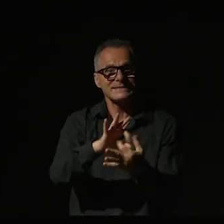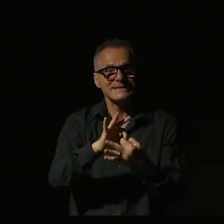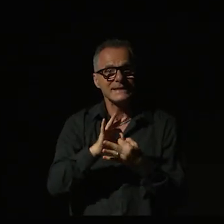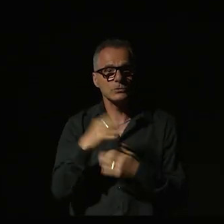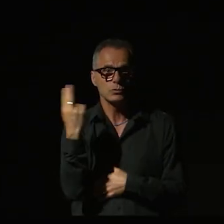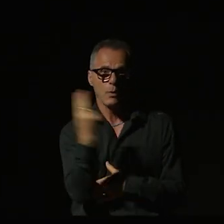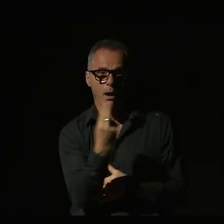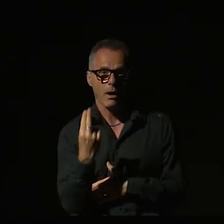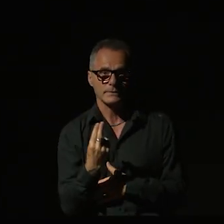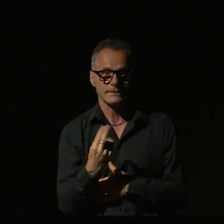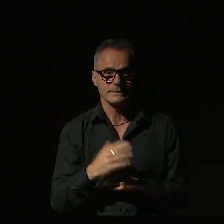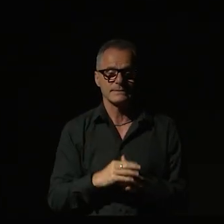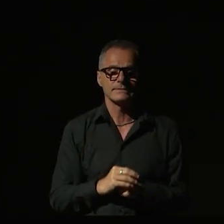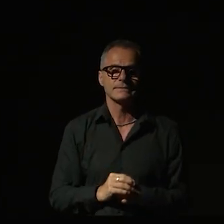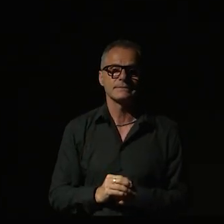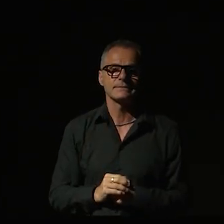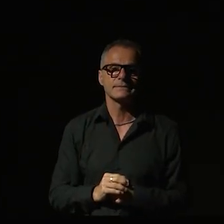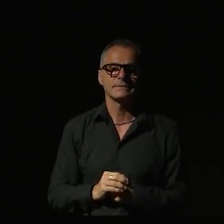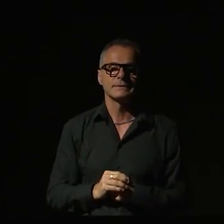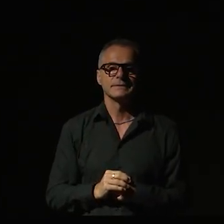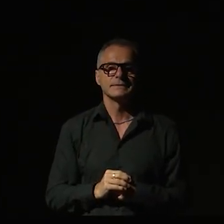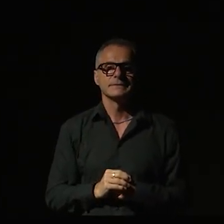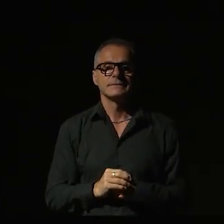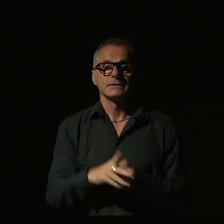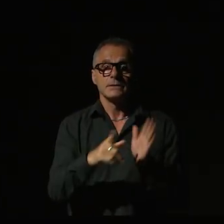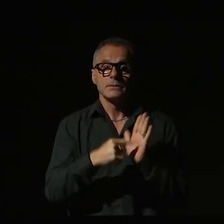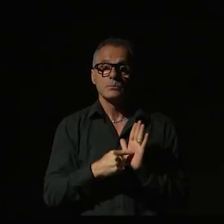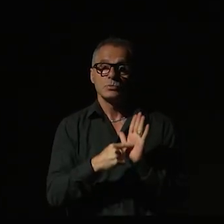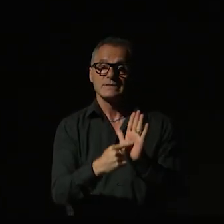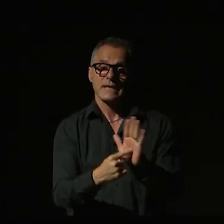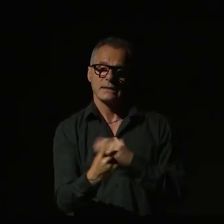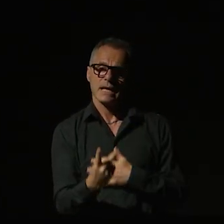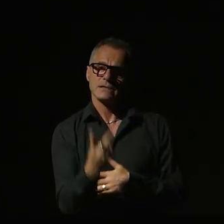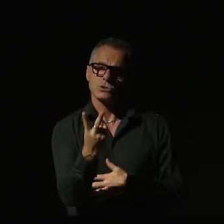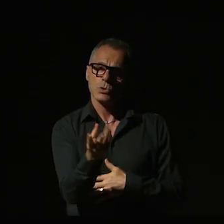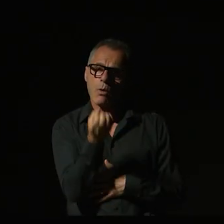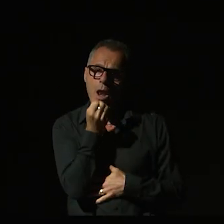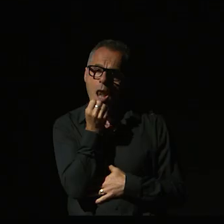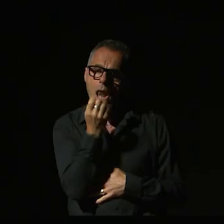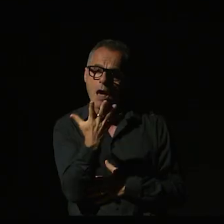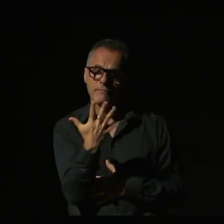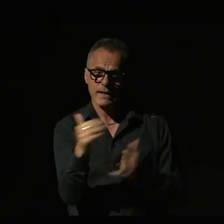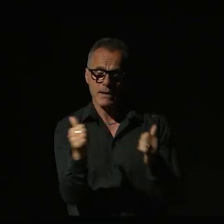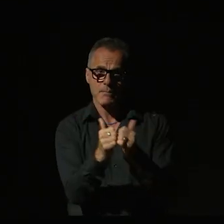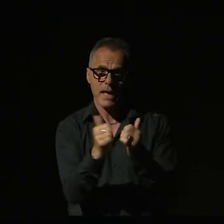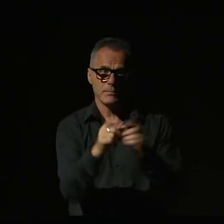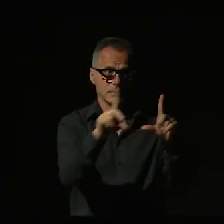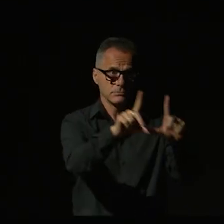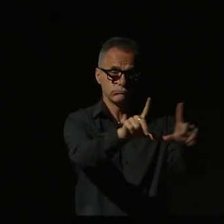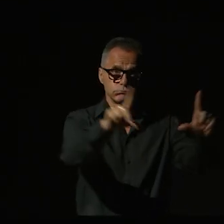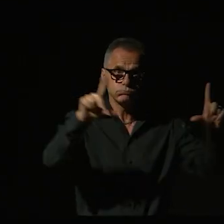They present thus two truly outstanding works on paper to have survived and that belonged